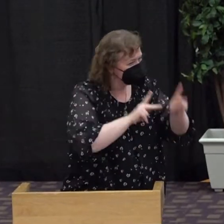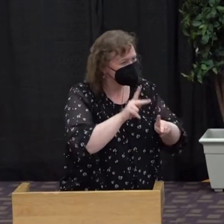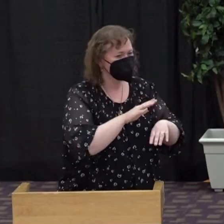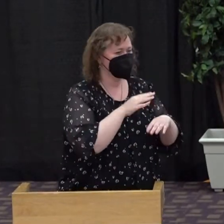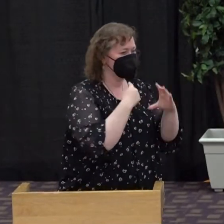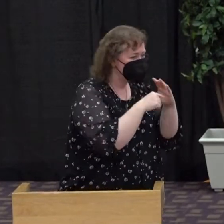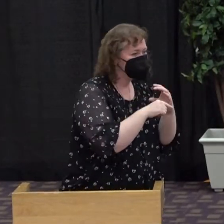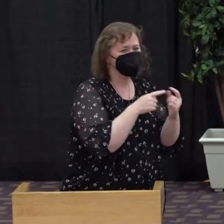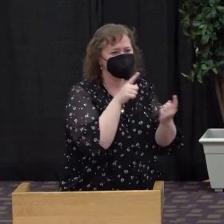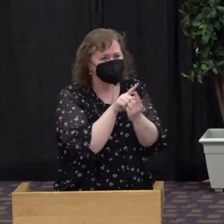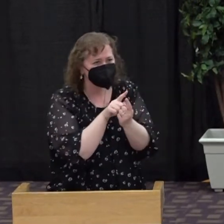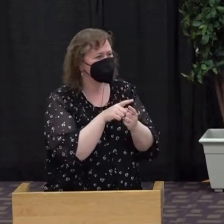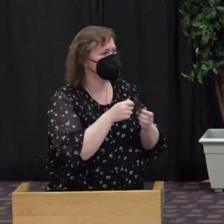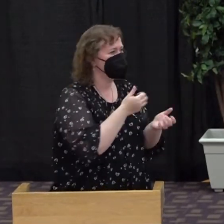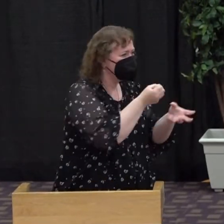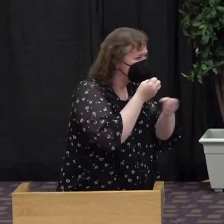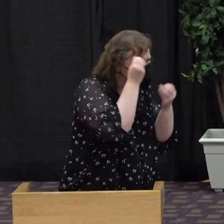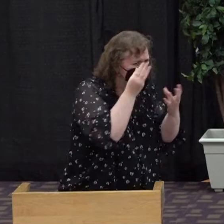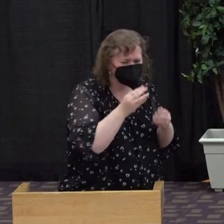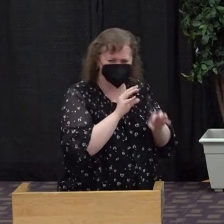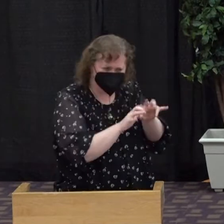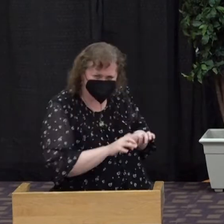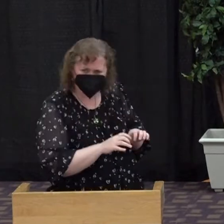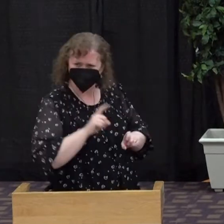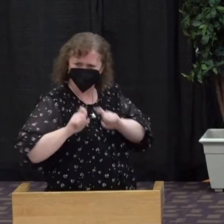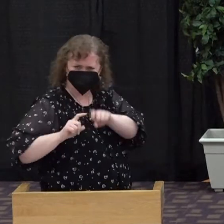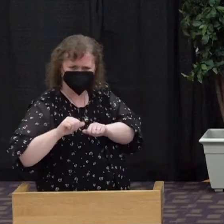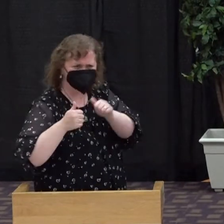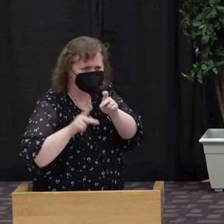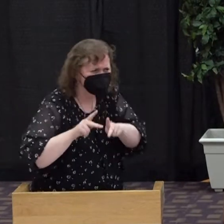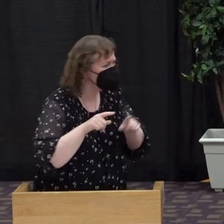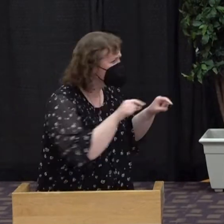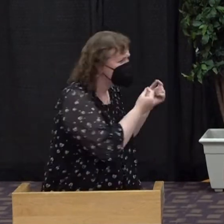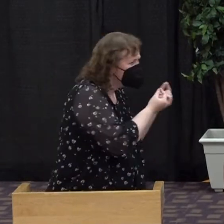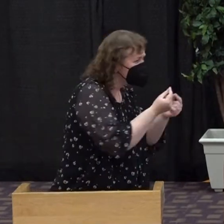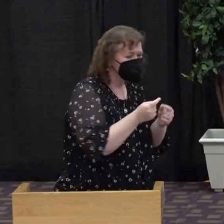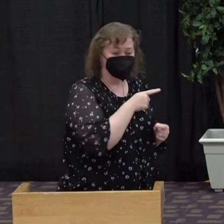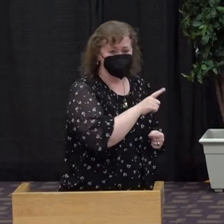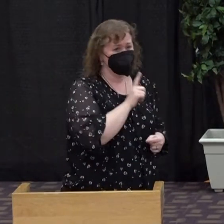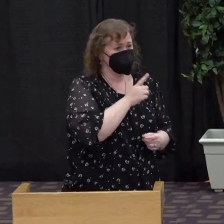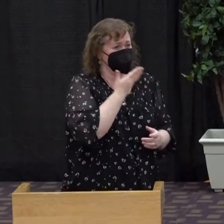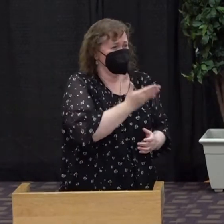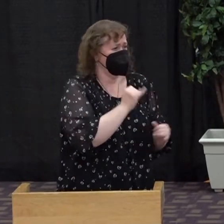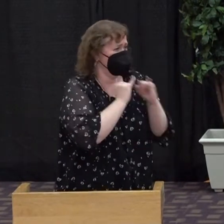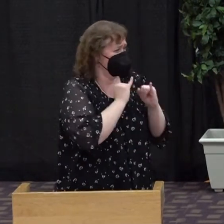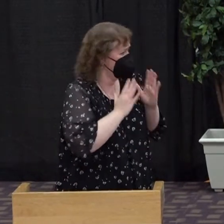You would interview all of the different individuals, collect information, ask the questions that were needed.